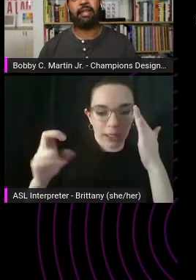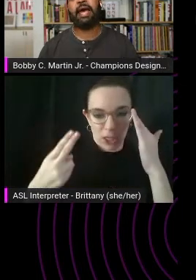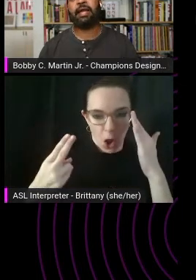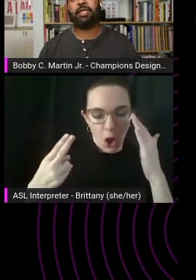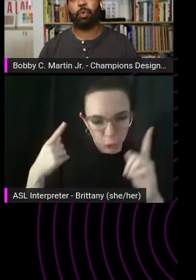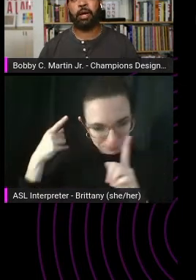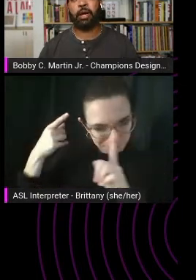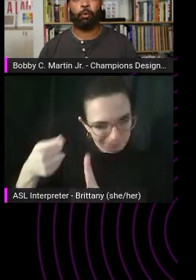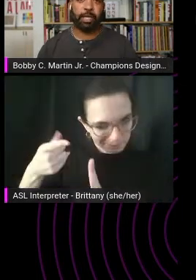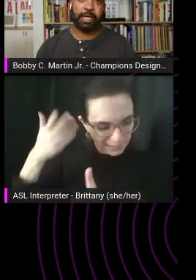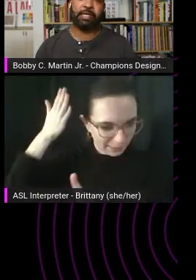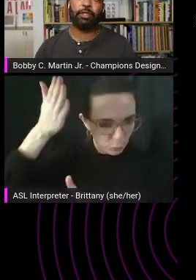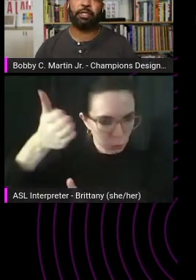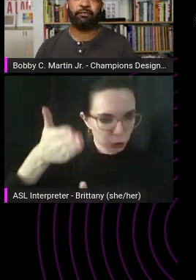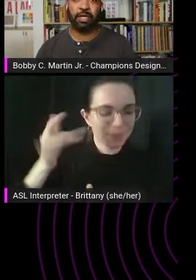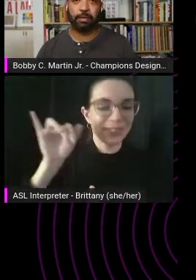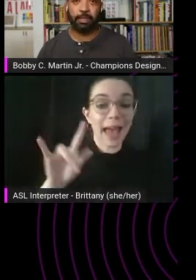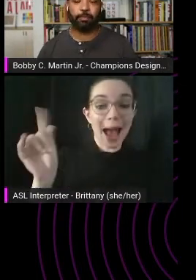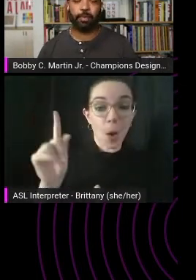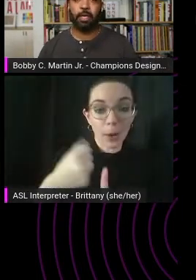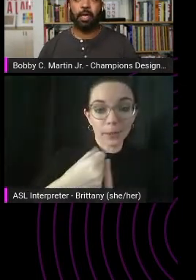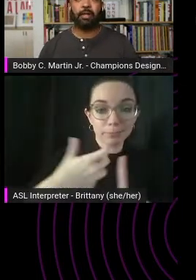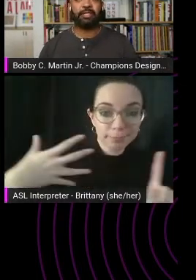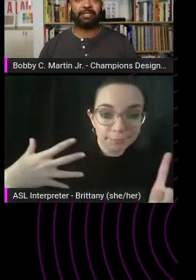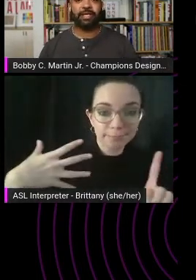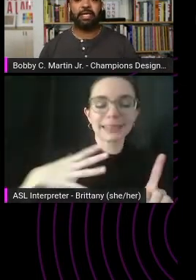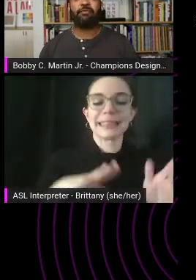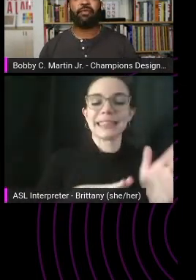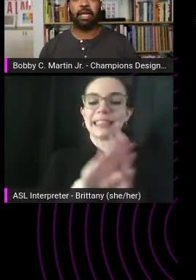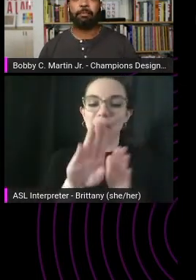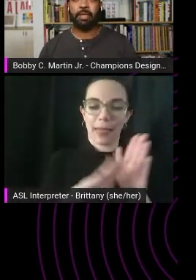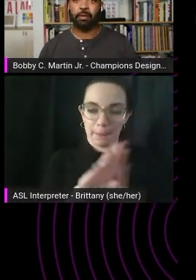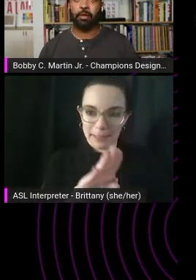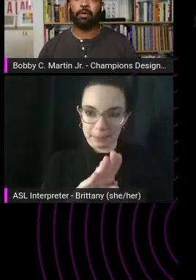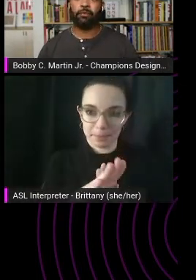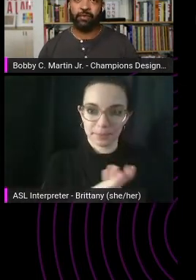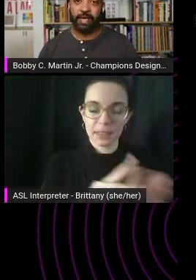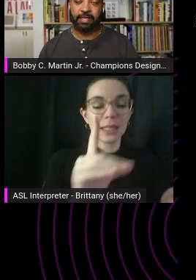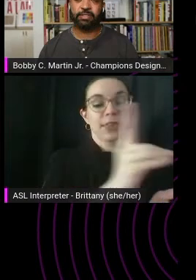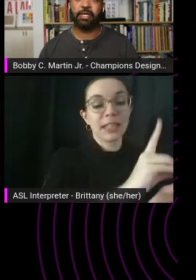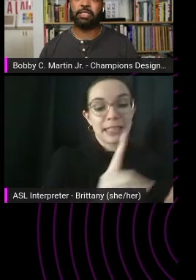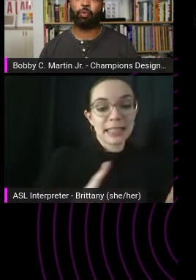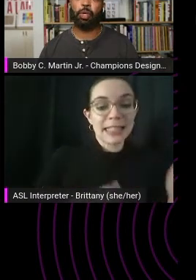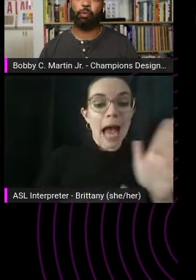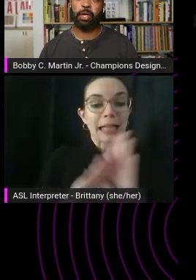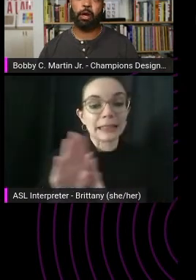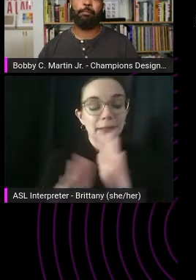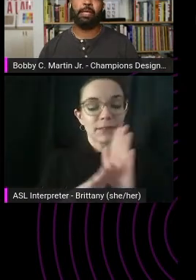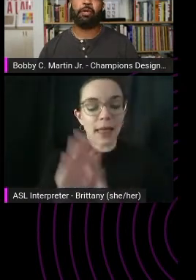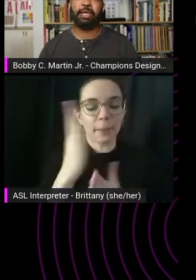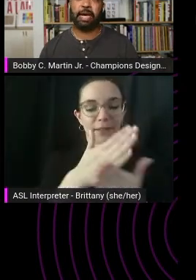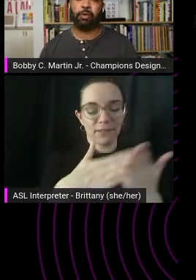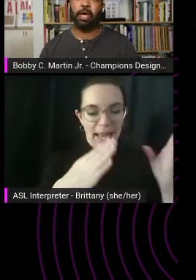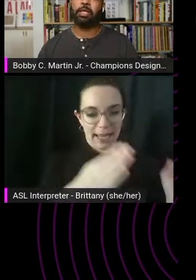And that is where we get into the development. The design development phase is when we are building out